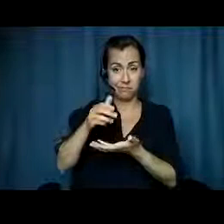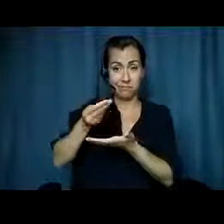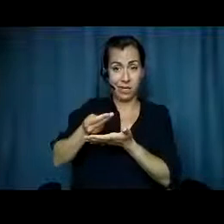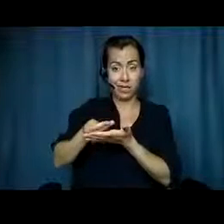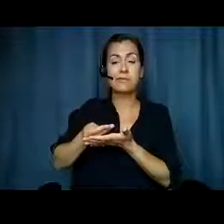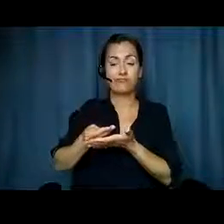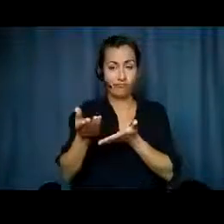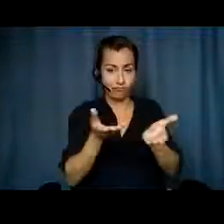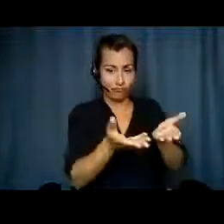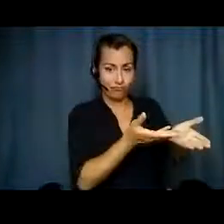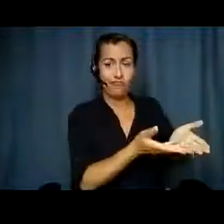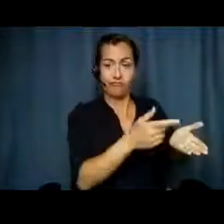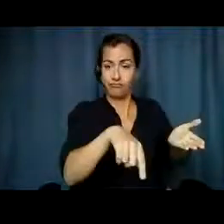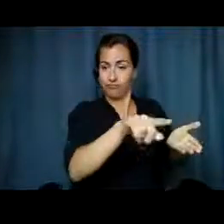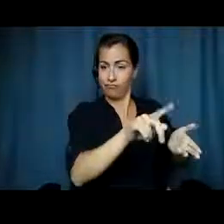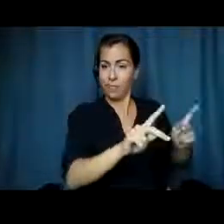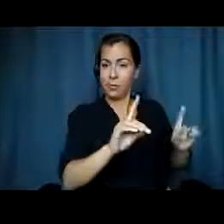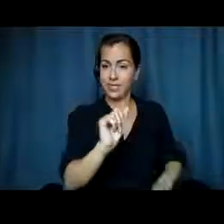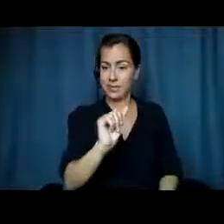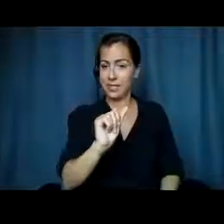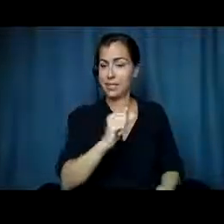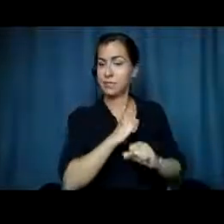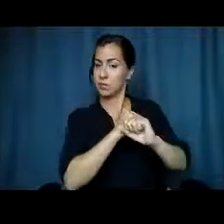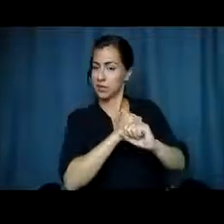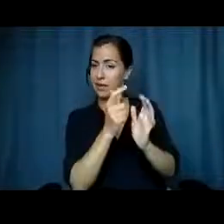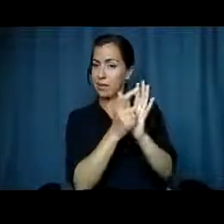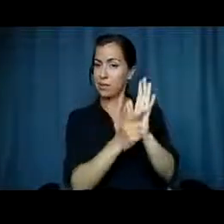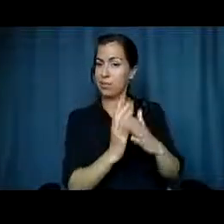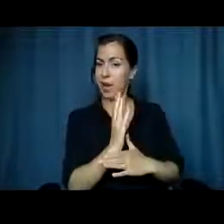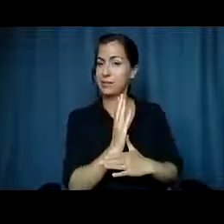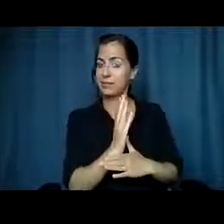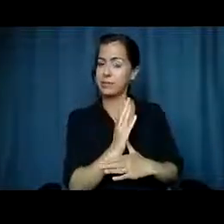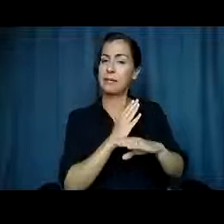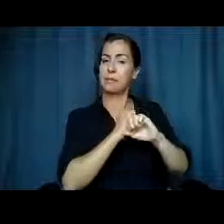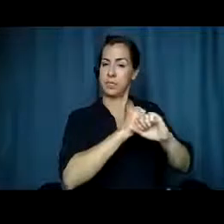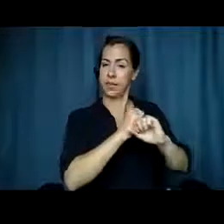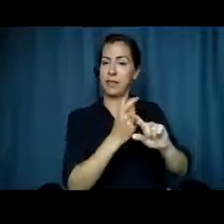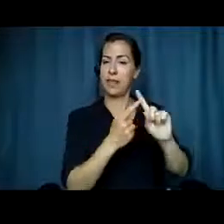a number of specific requirements around how those voting machines,